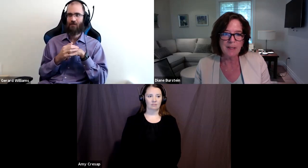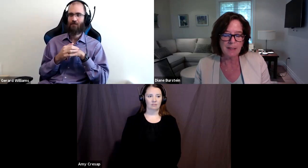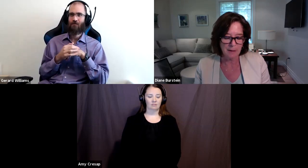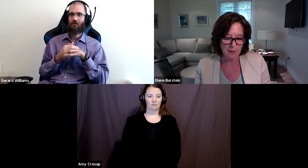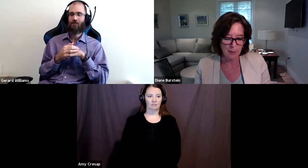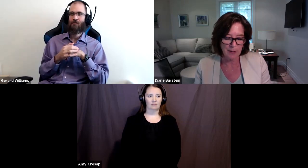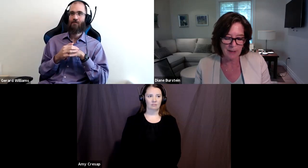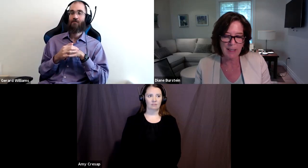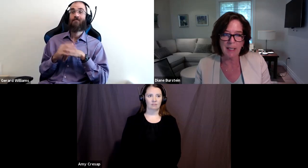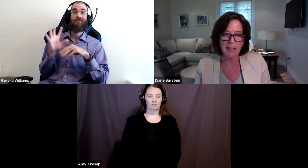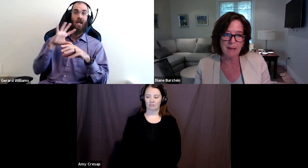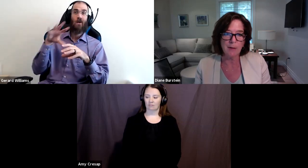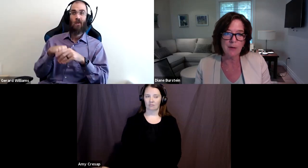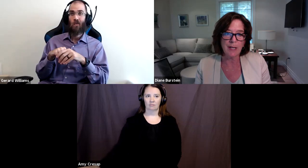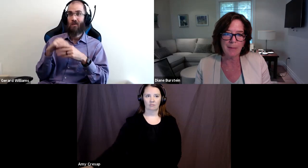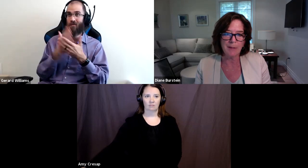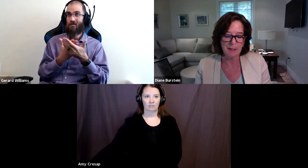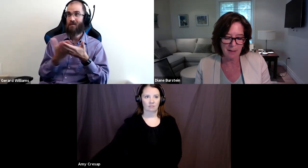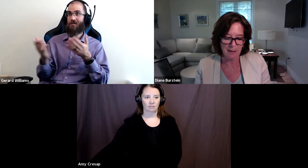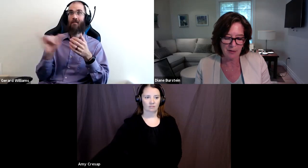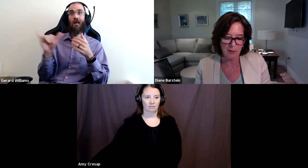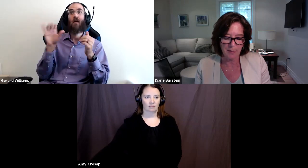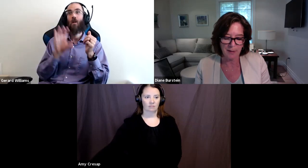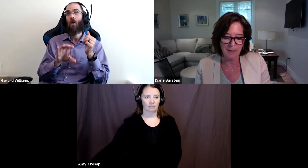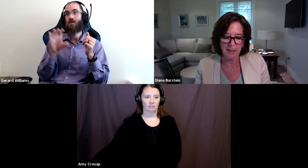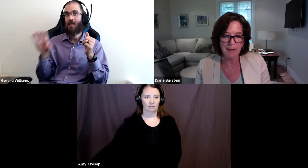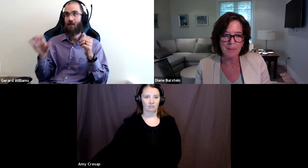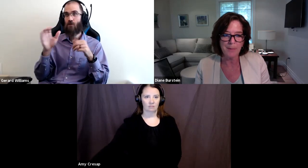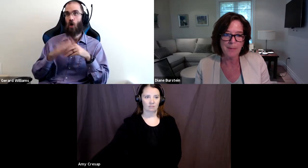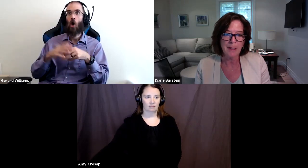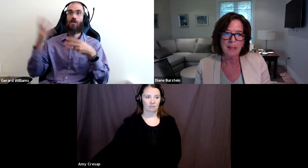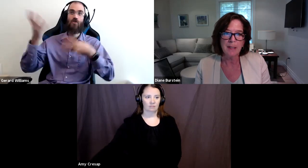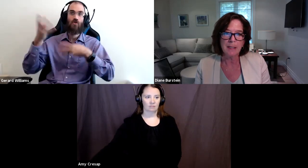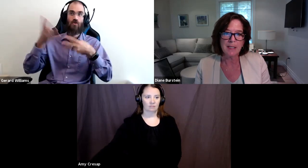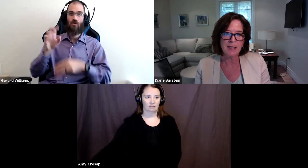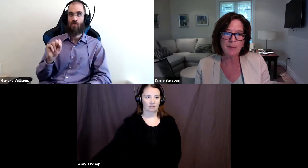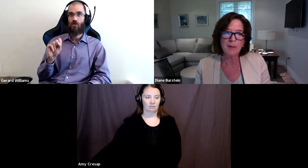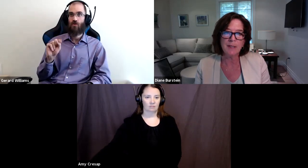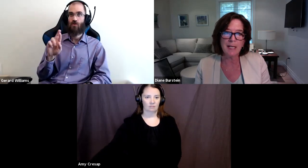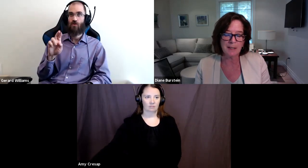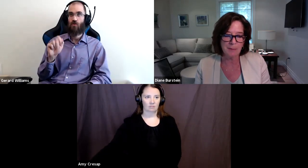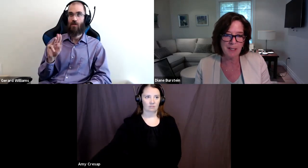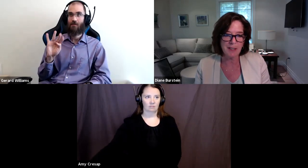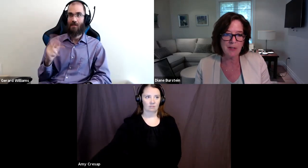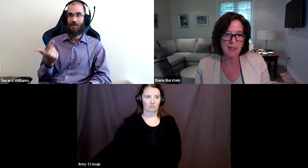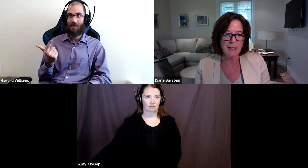These include things like closed captioning on streaming media, accessible text messaging